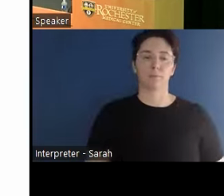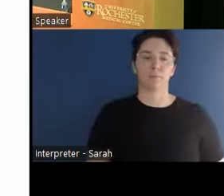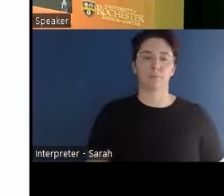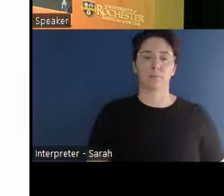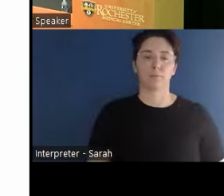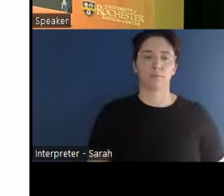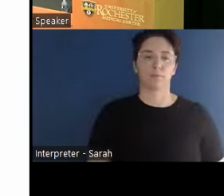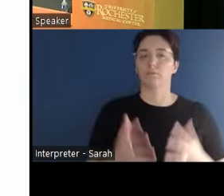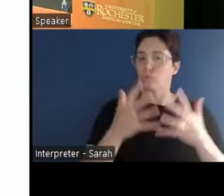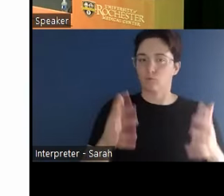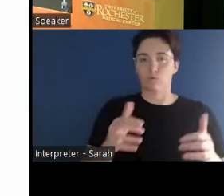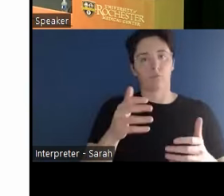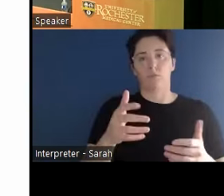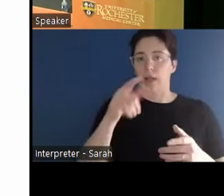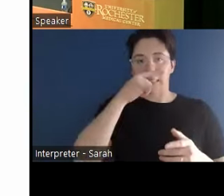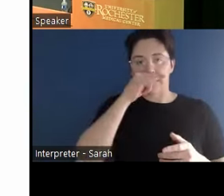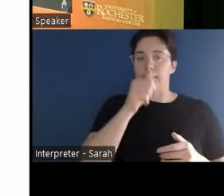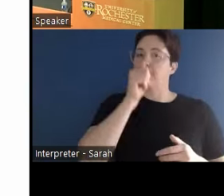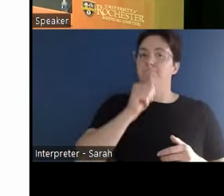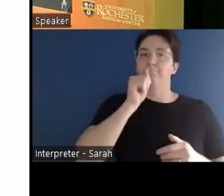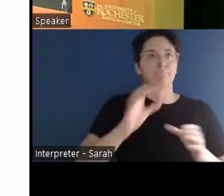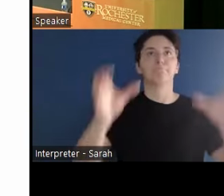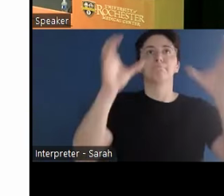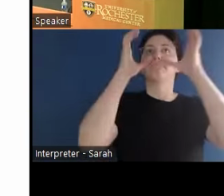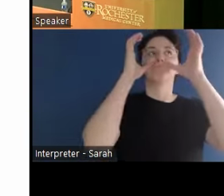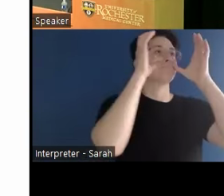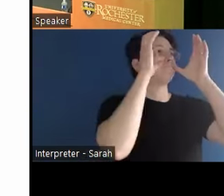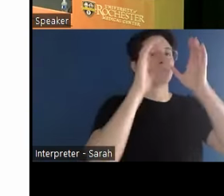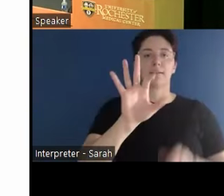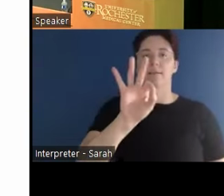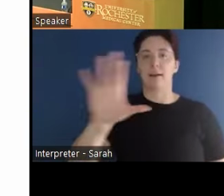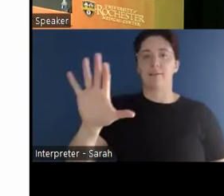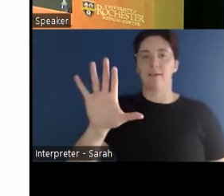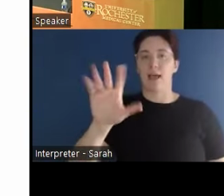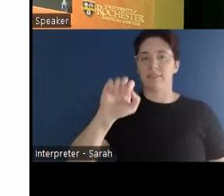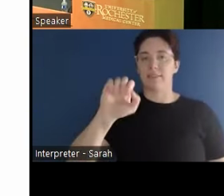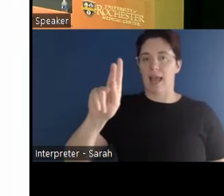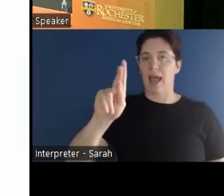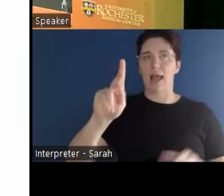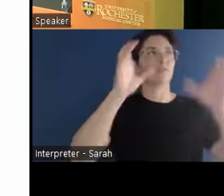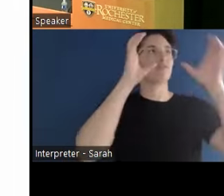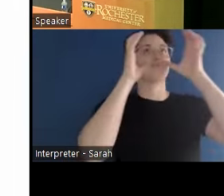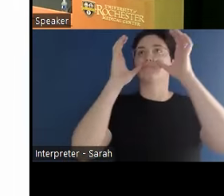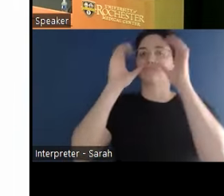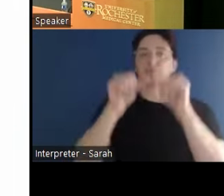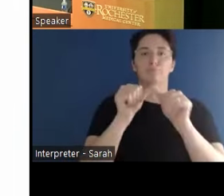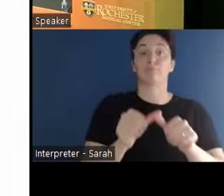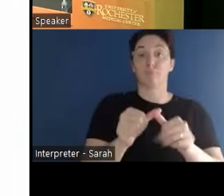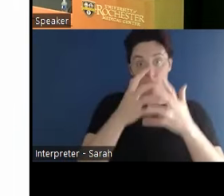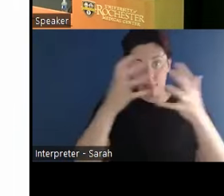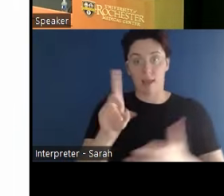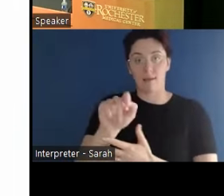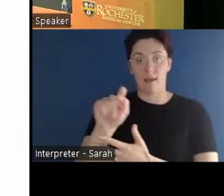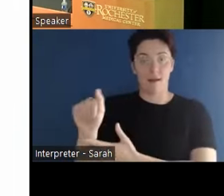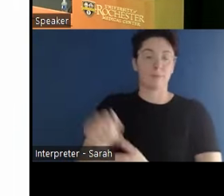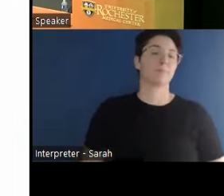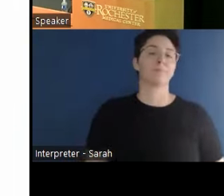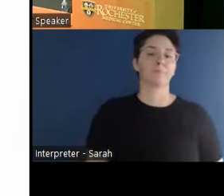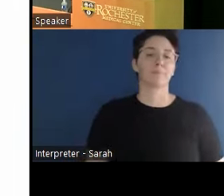the wearable harness with 95% of tasks giving us usable data um and also the 360 videos in the VR